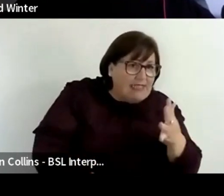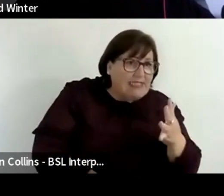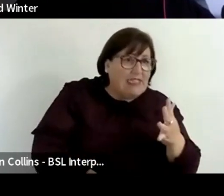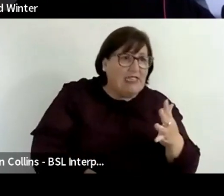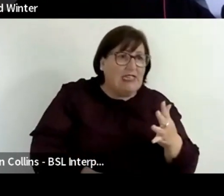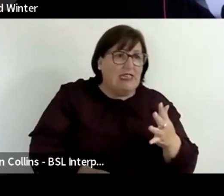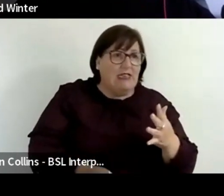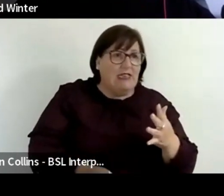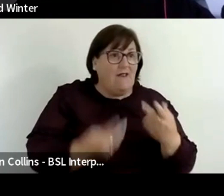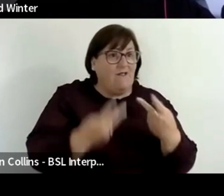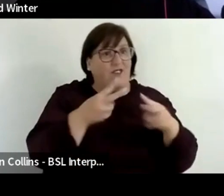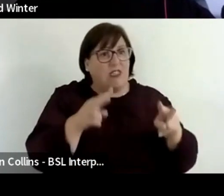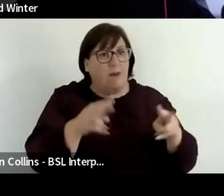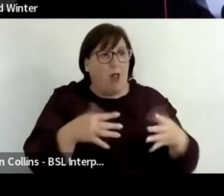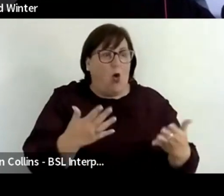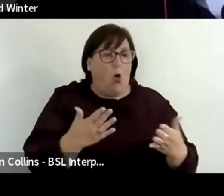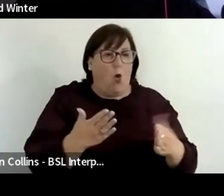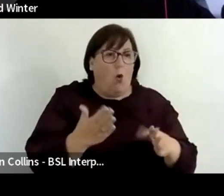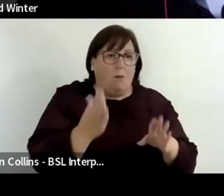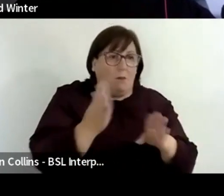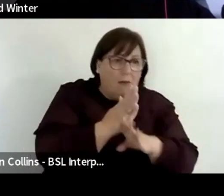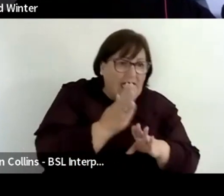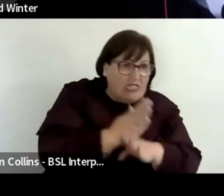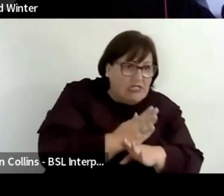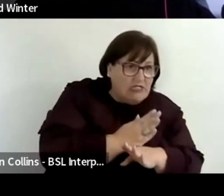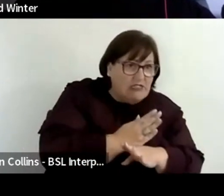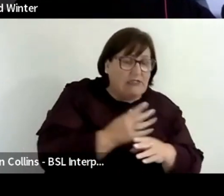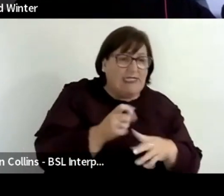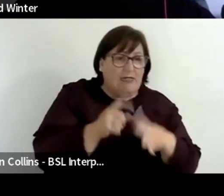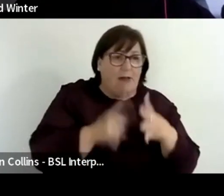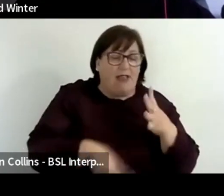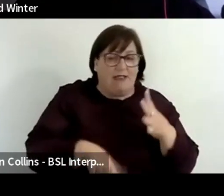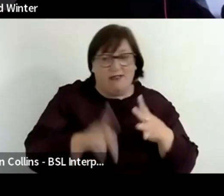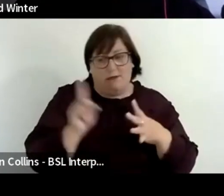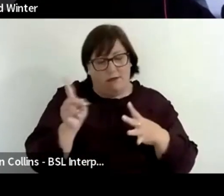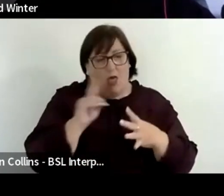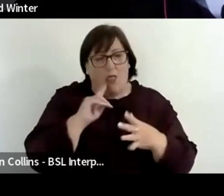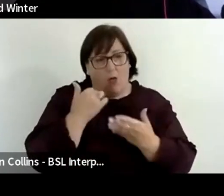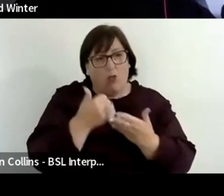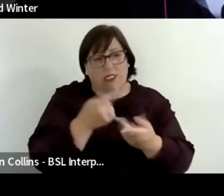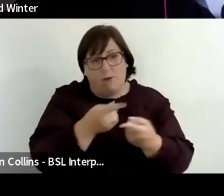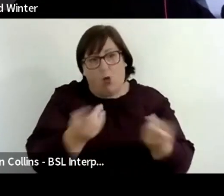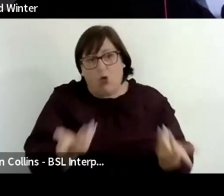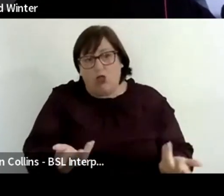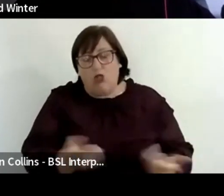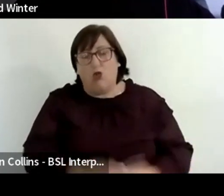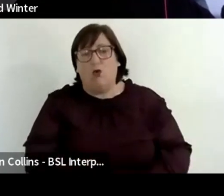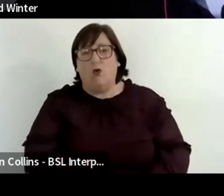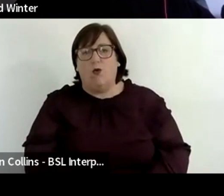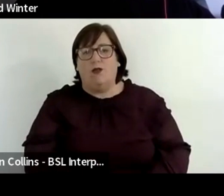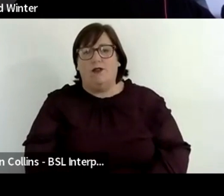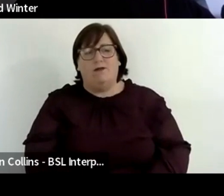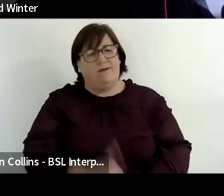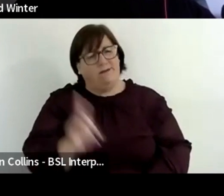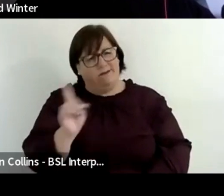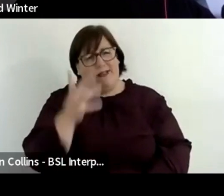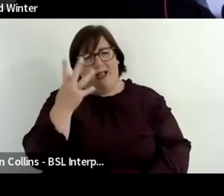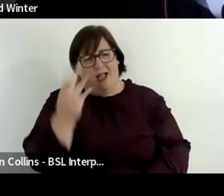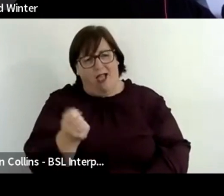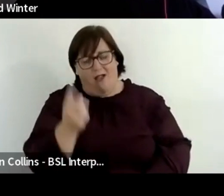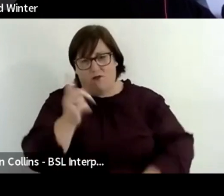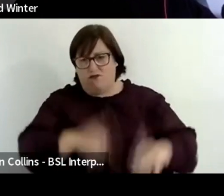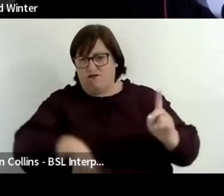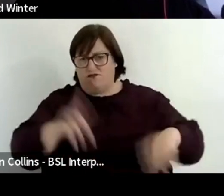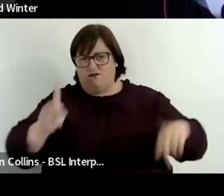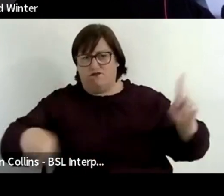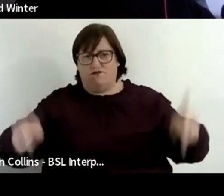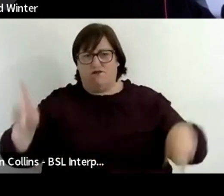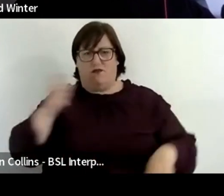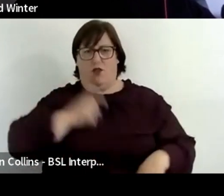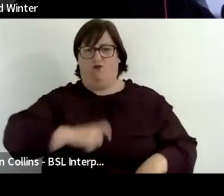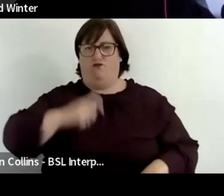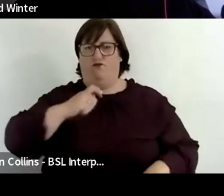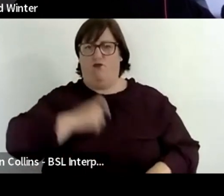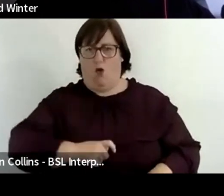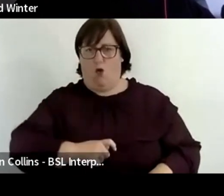HS2 and also you have a wide variety of roles, the recruitment process is easy.